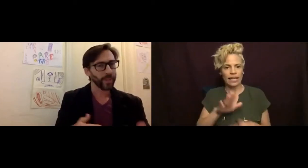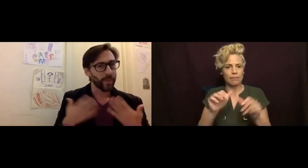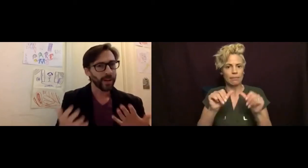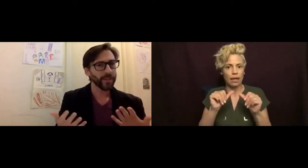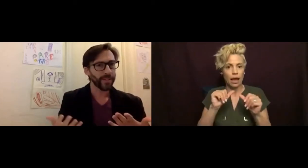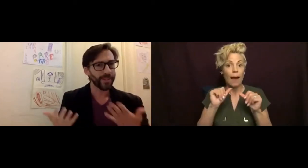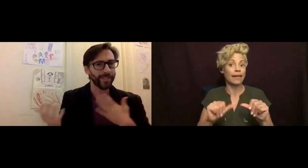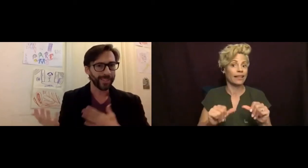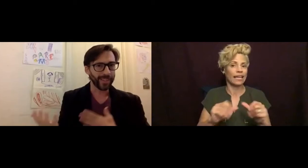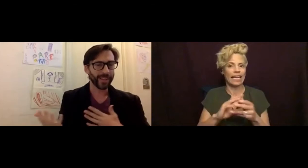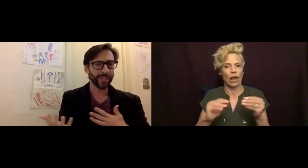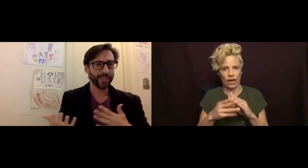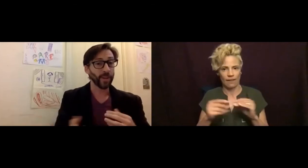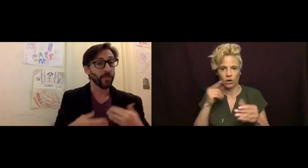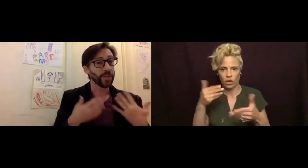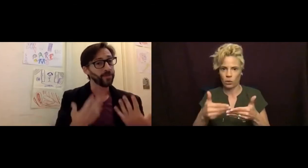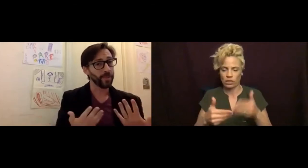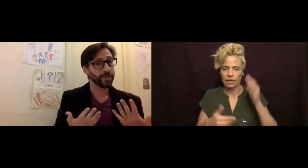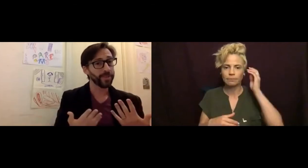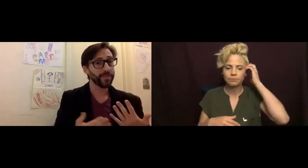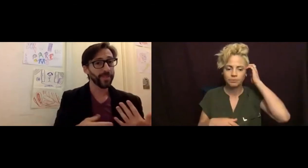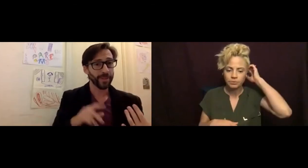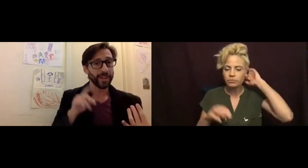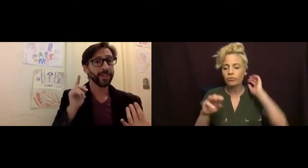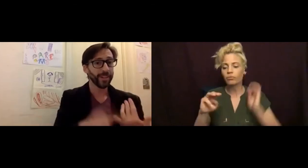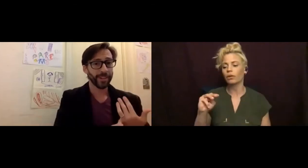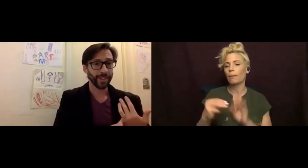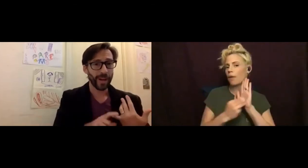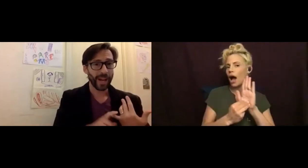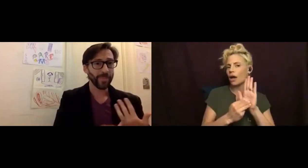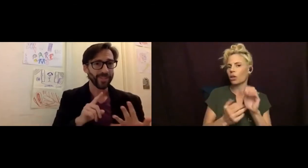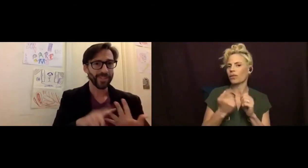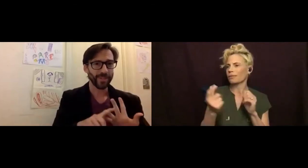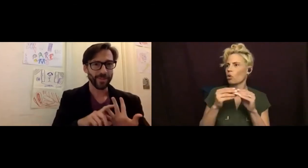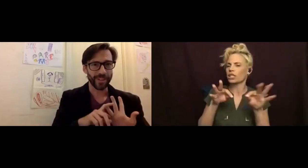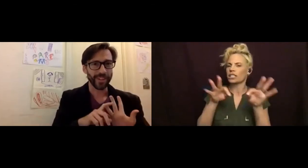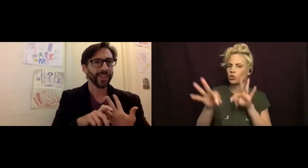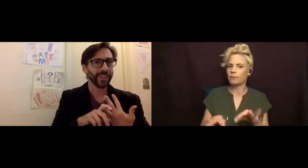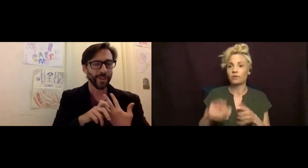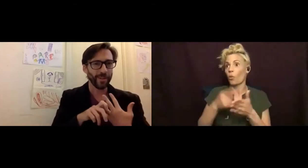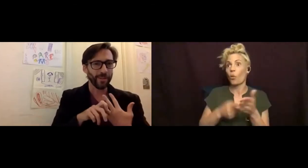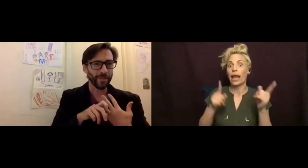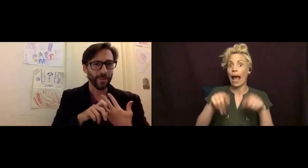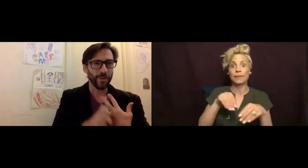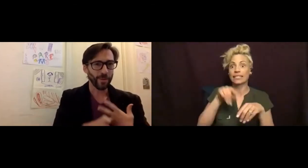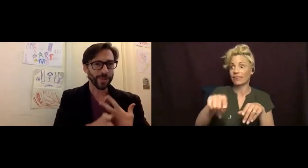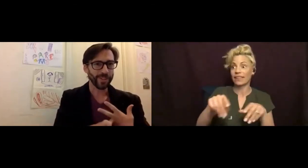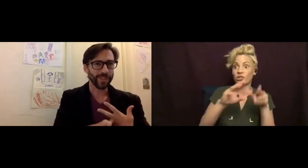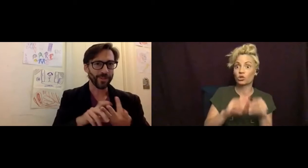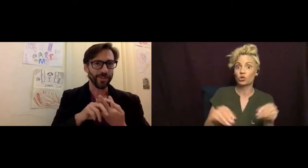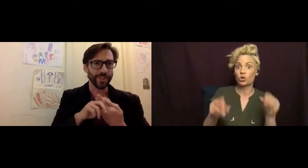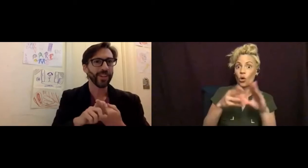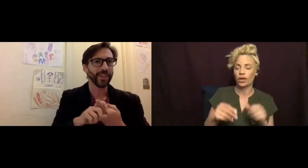Models that are more descriptive, what happens in this story who's in this story?